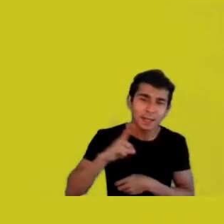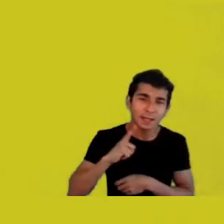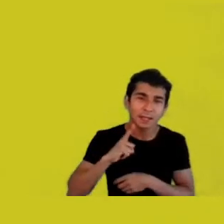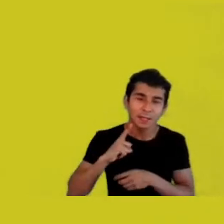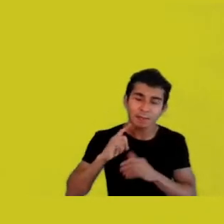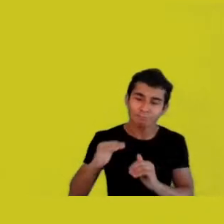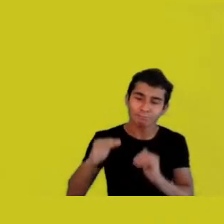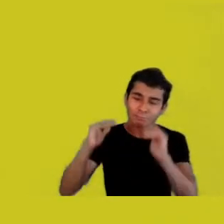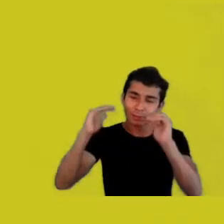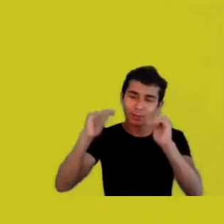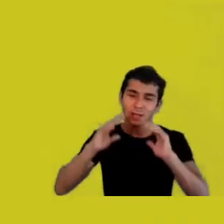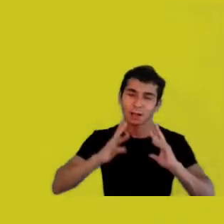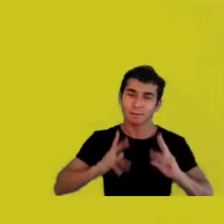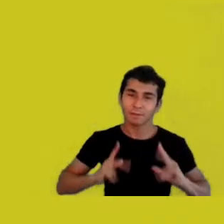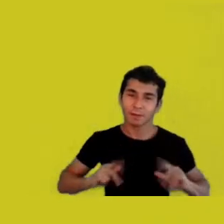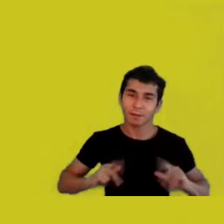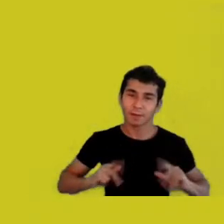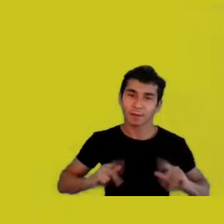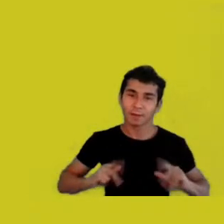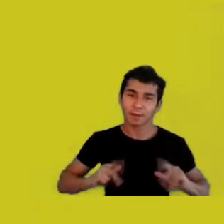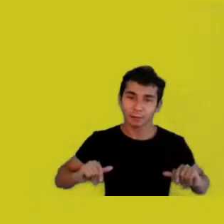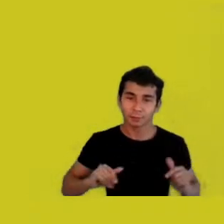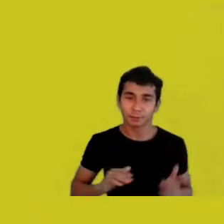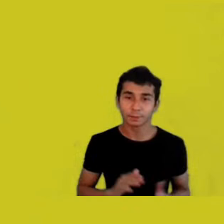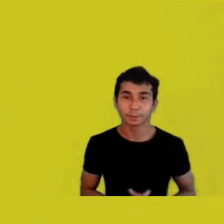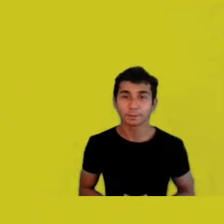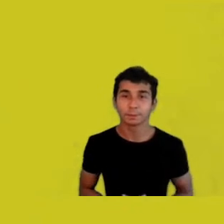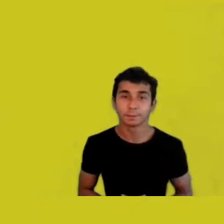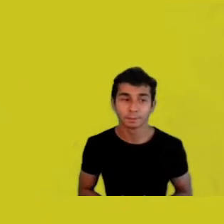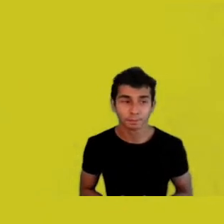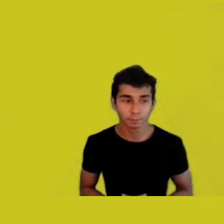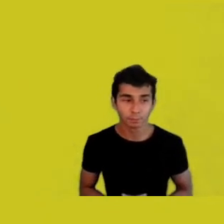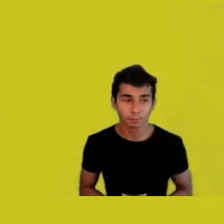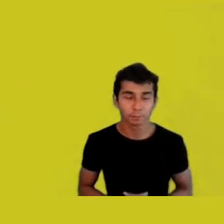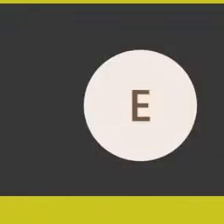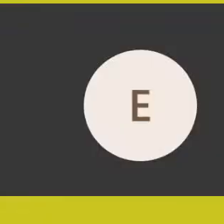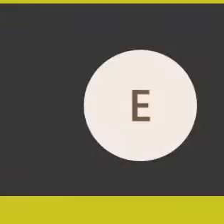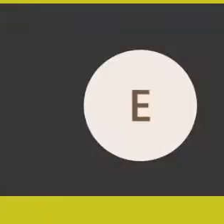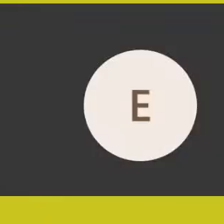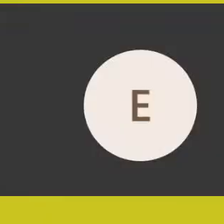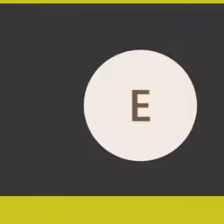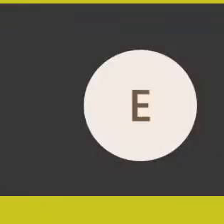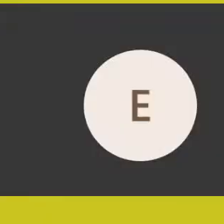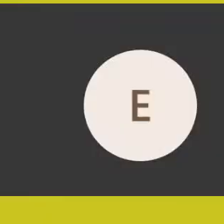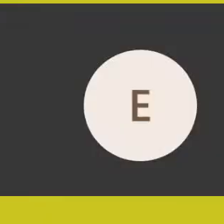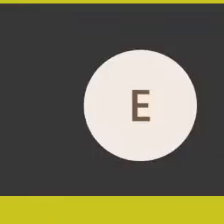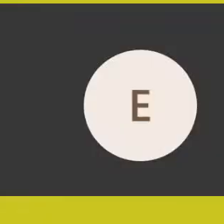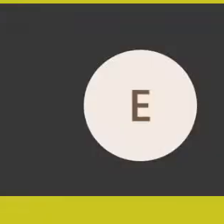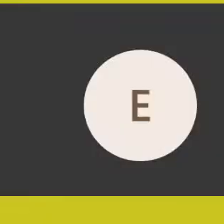Seems something similar to what is done by these masters of enchantment